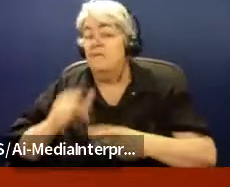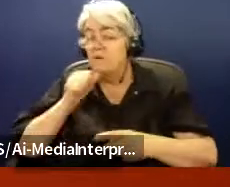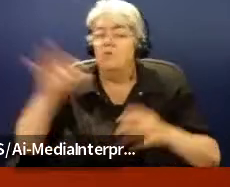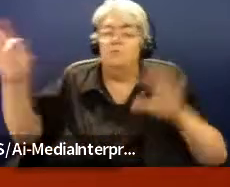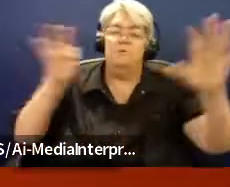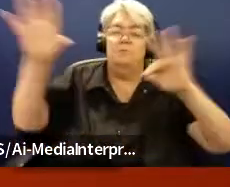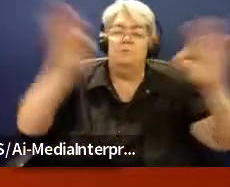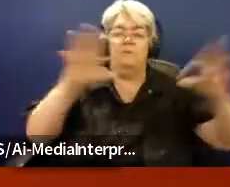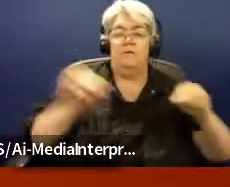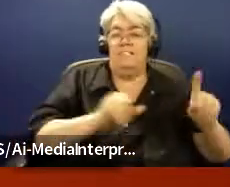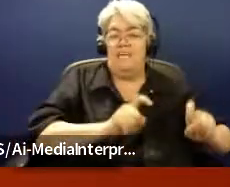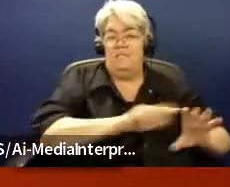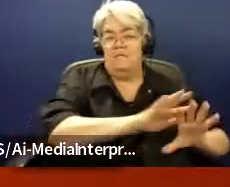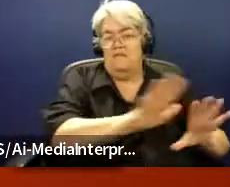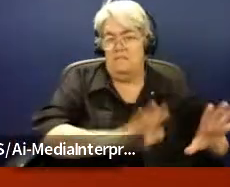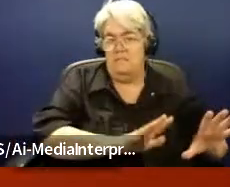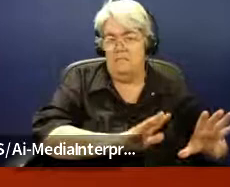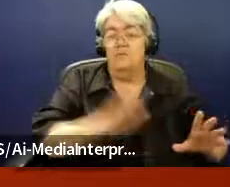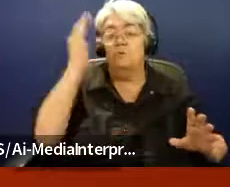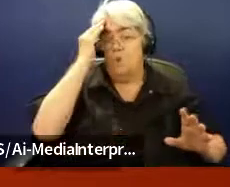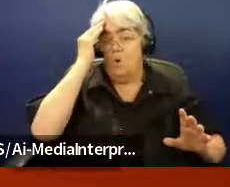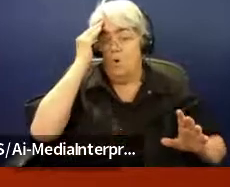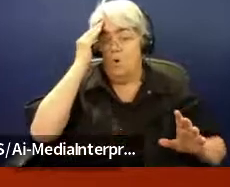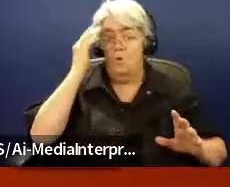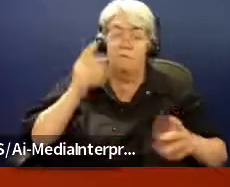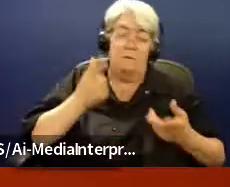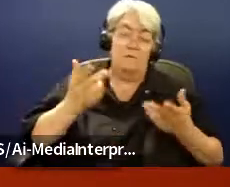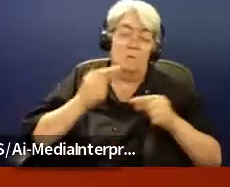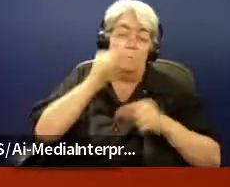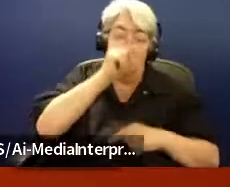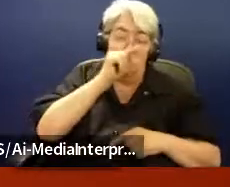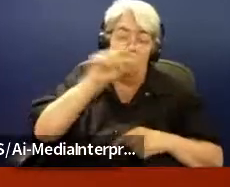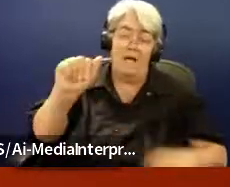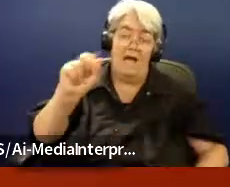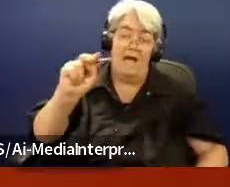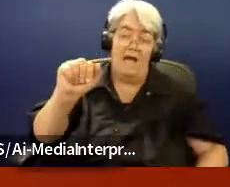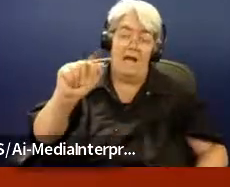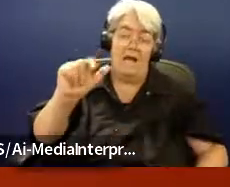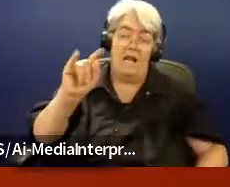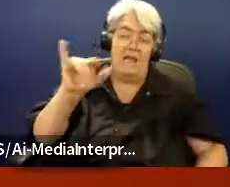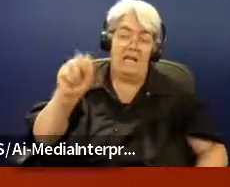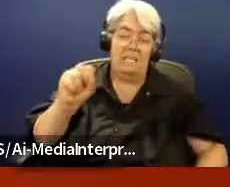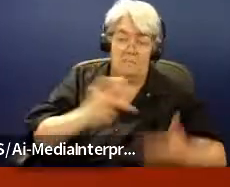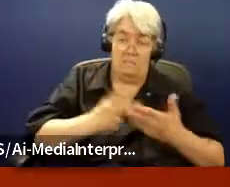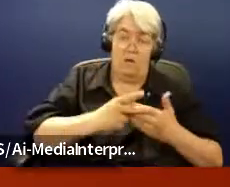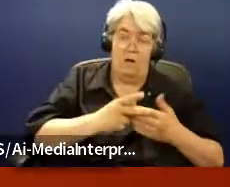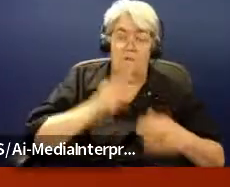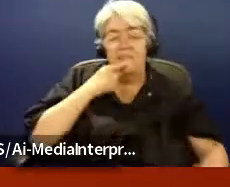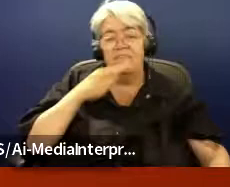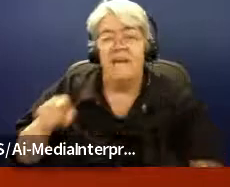And then prioritize which pages you are going to test. If you have all the time in the world you can test every